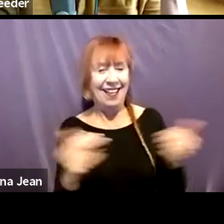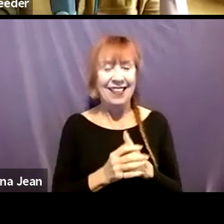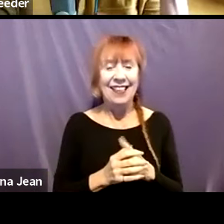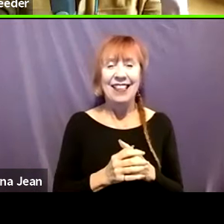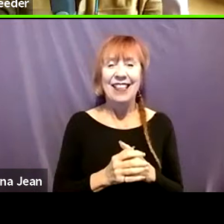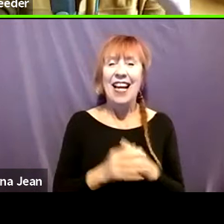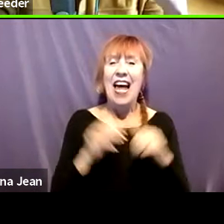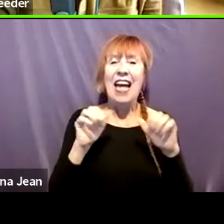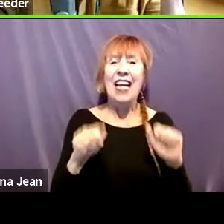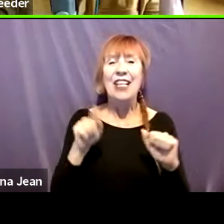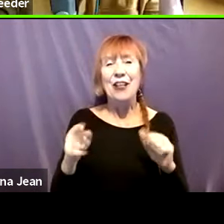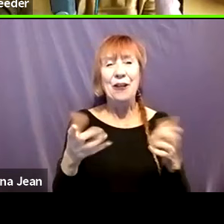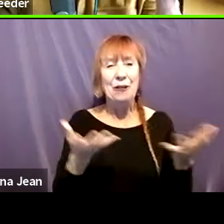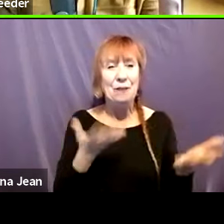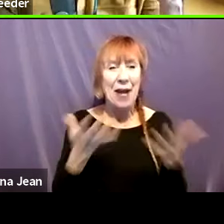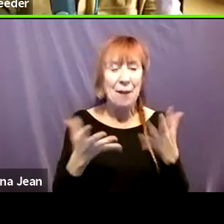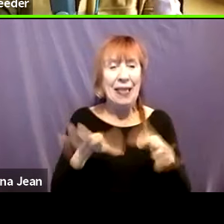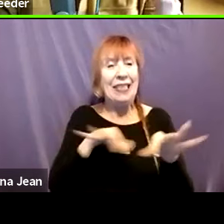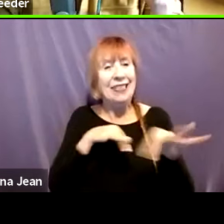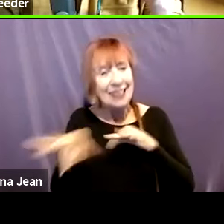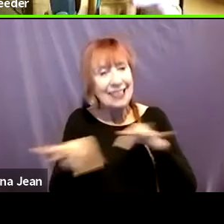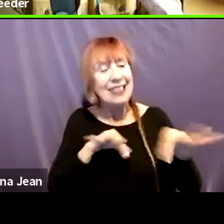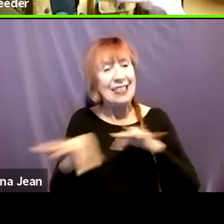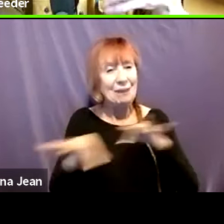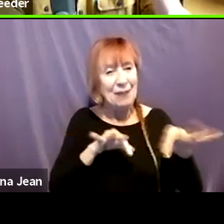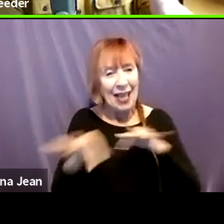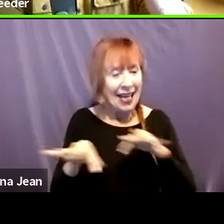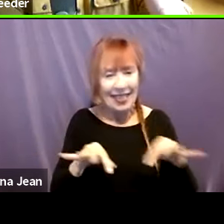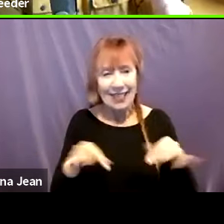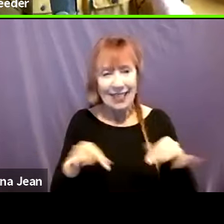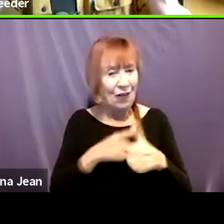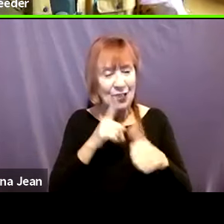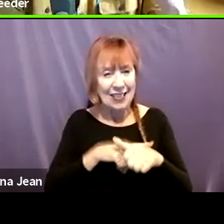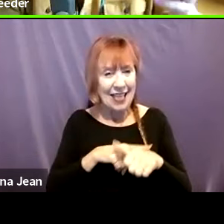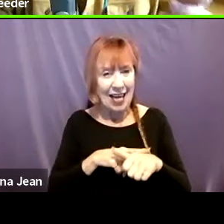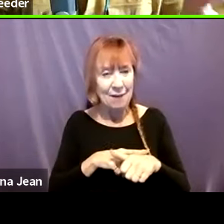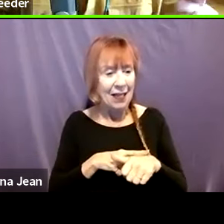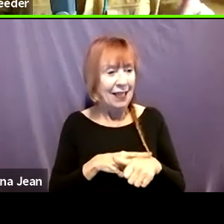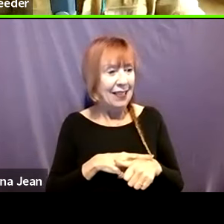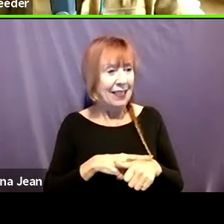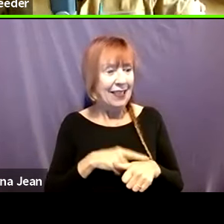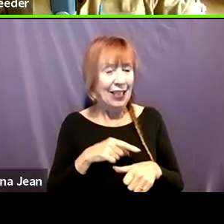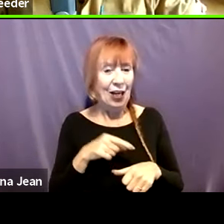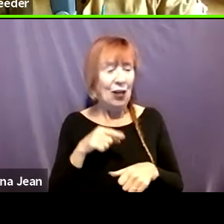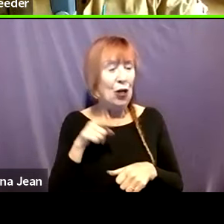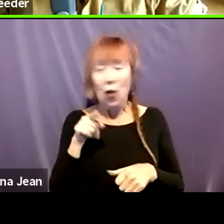Can you kind of walk through what that first time, when someone was like, "Okay, you've got a thing, go and pitch it"?